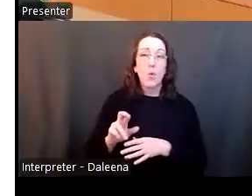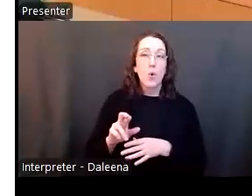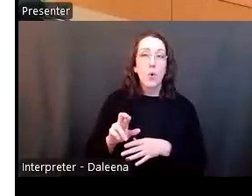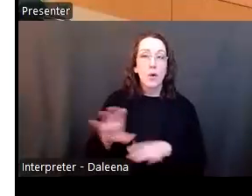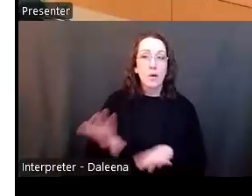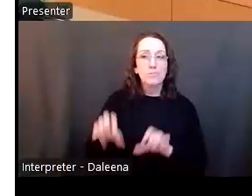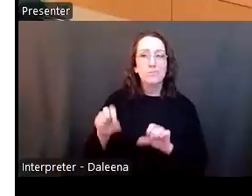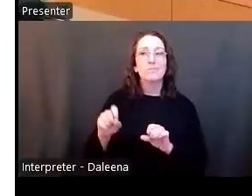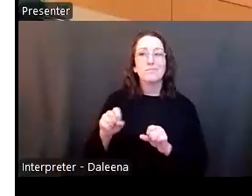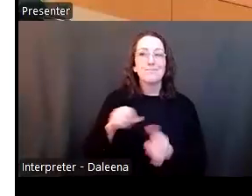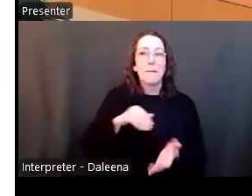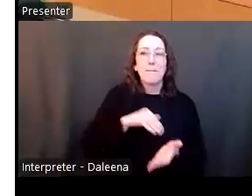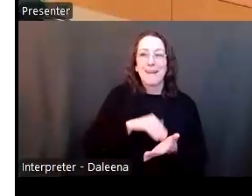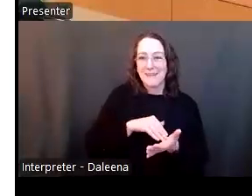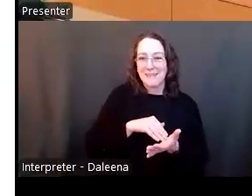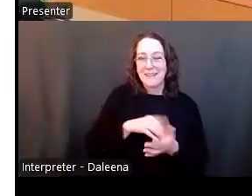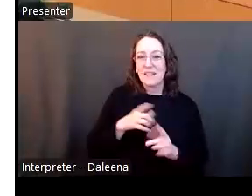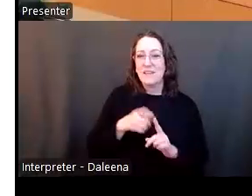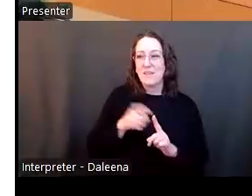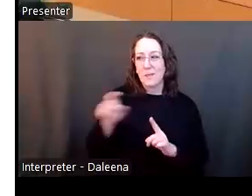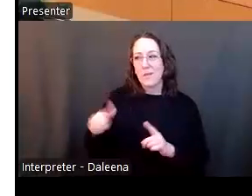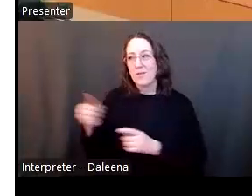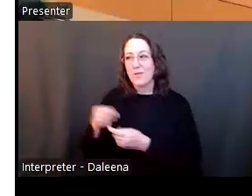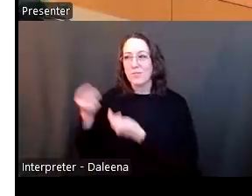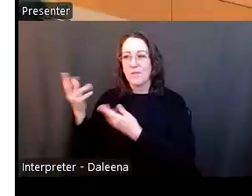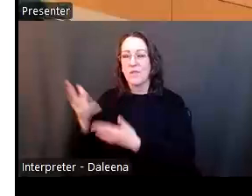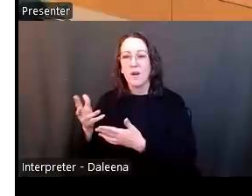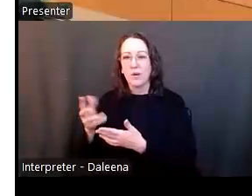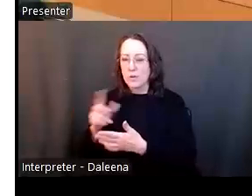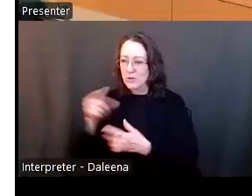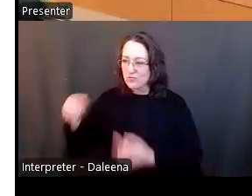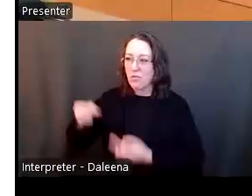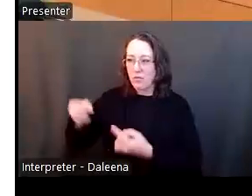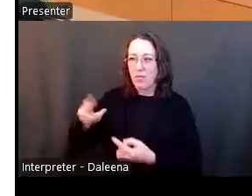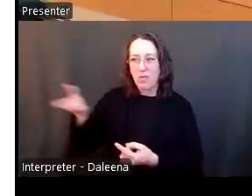medically from those providers who are really struggling can you speak to that Dr